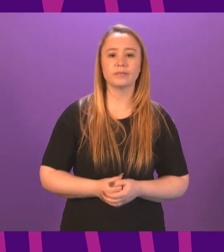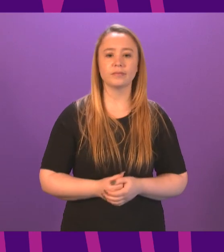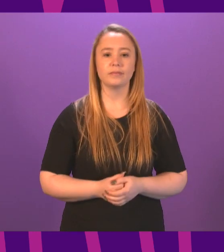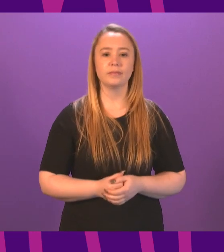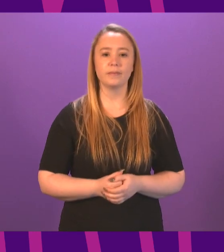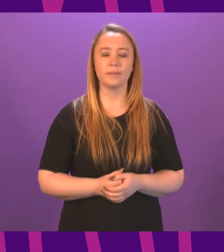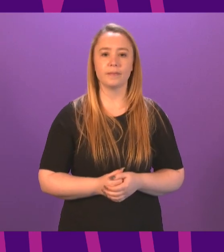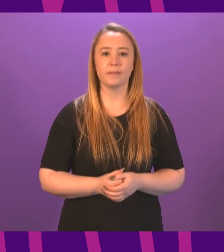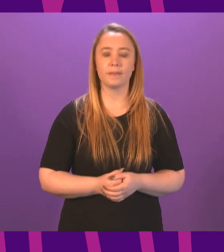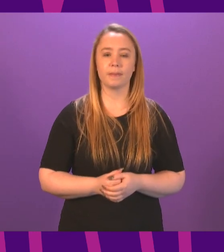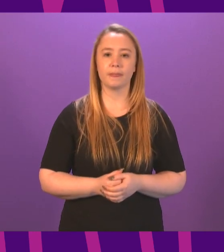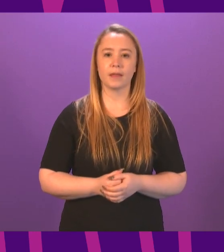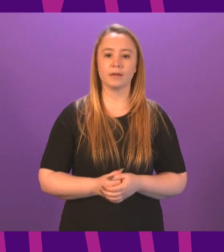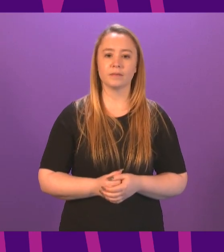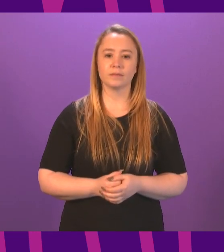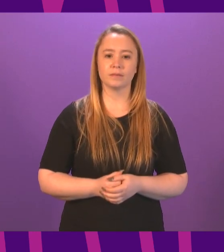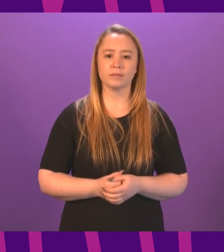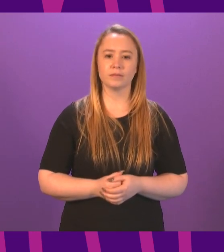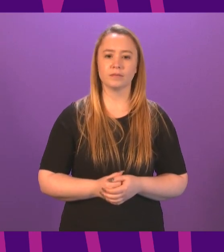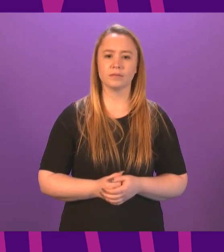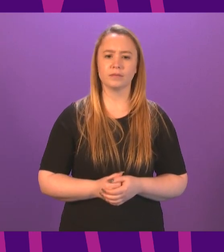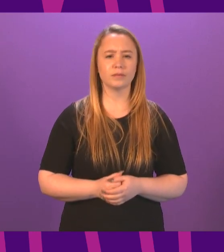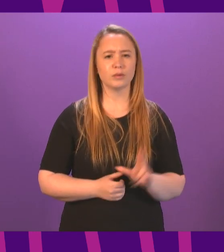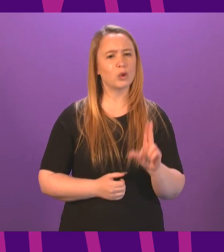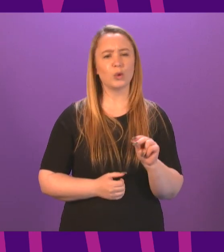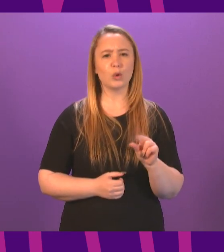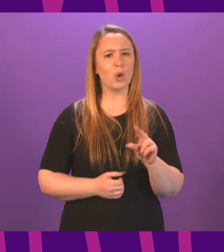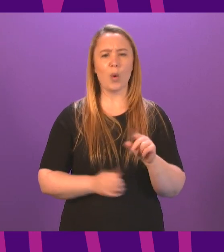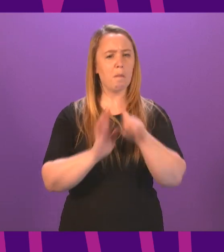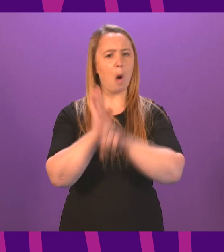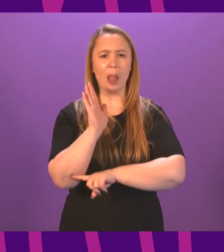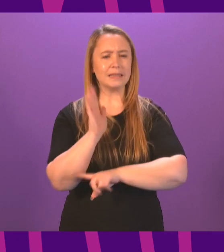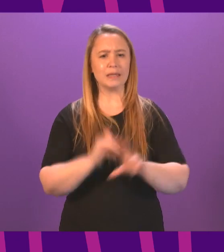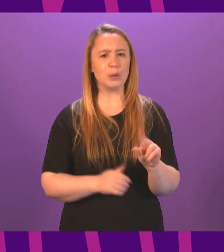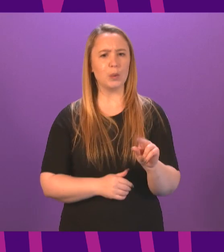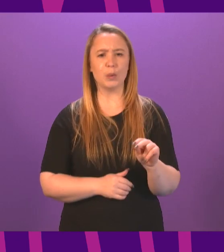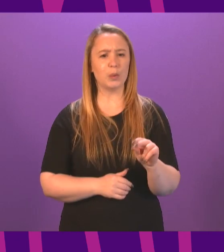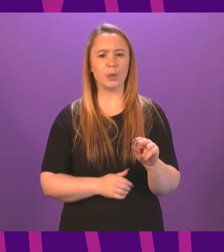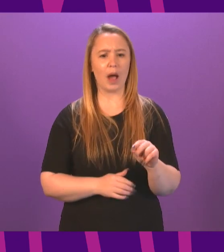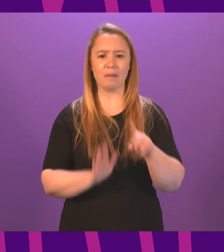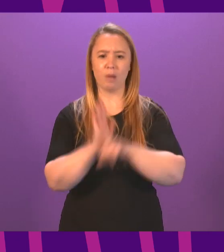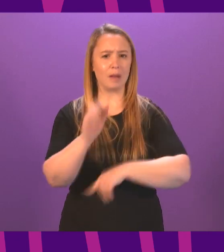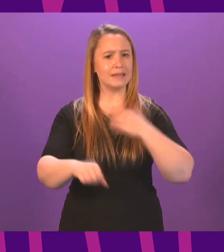that. There is no such policy and there will not be one. I clearly cannot comment on the